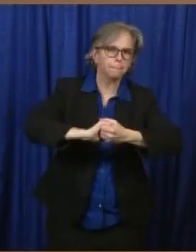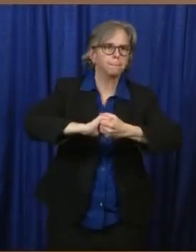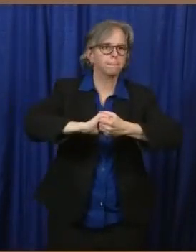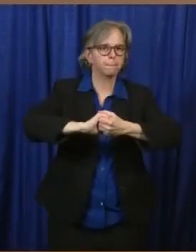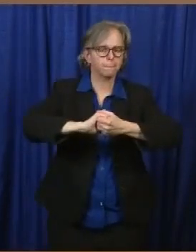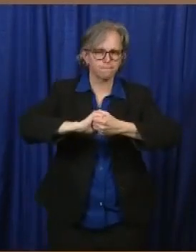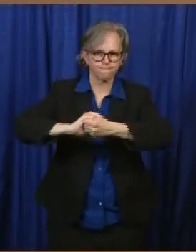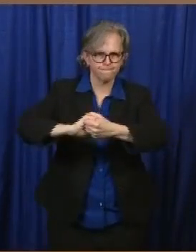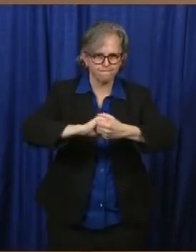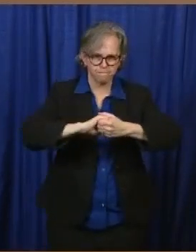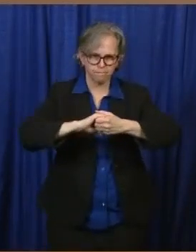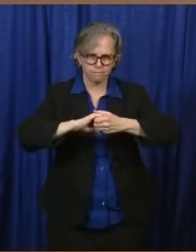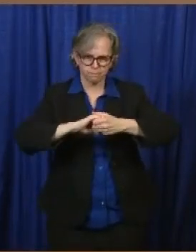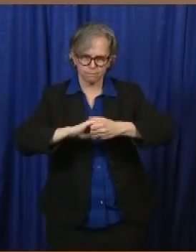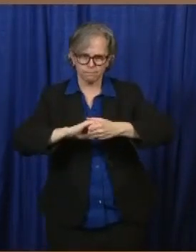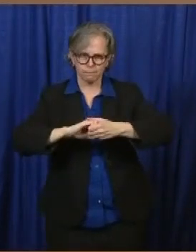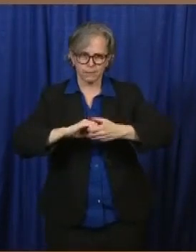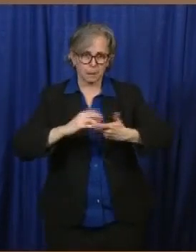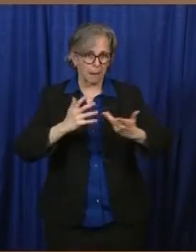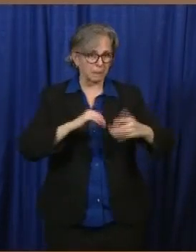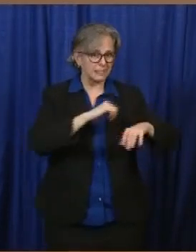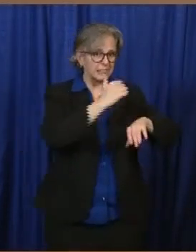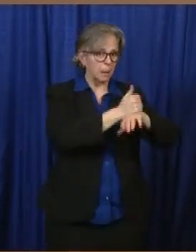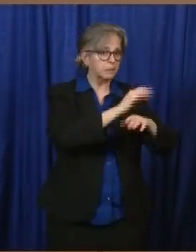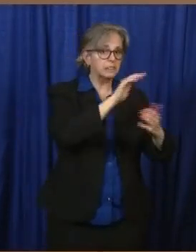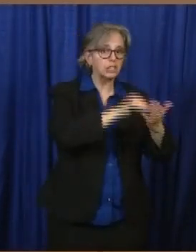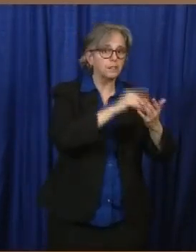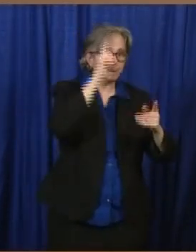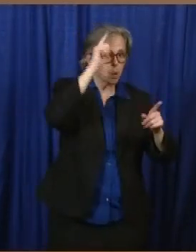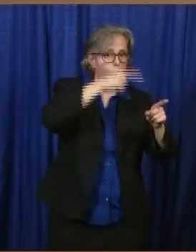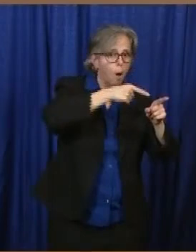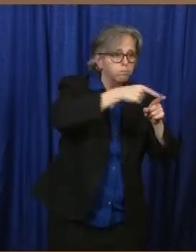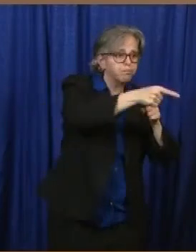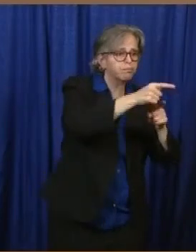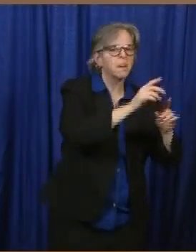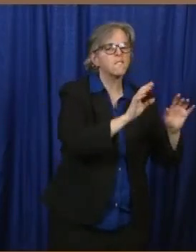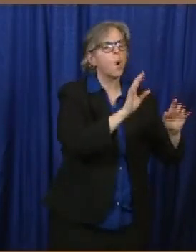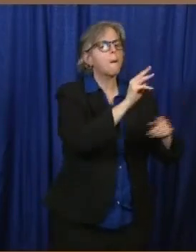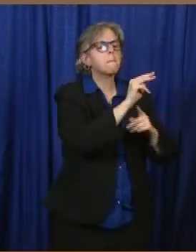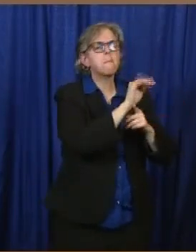STATE? HOW ARE WE GOING TO MAXIMIZE OUR RESOURCES? WHAT ARE WE GOING TO BUILD OUT AT THE LOCAL LEVEL AND IN THE